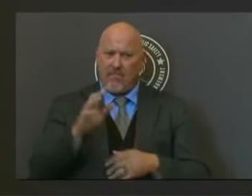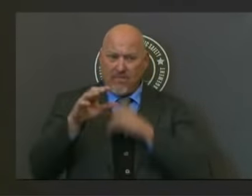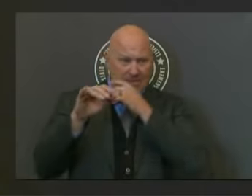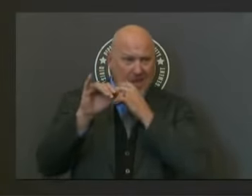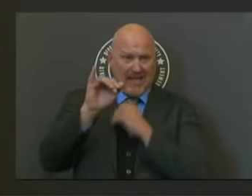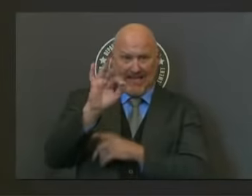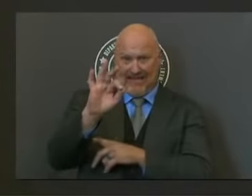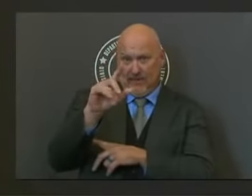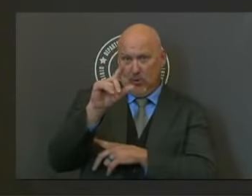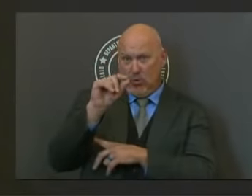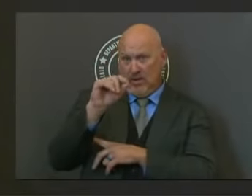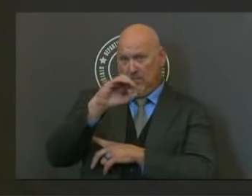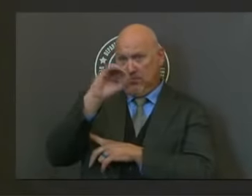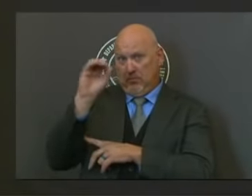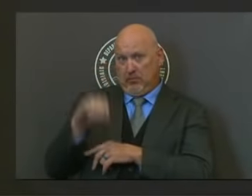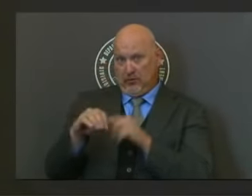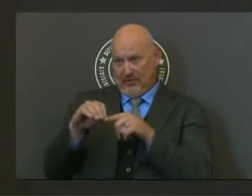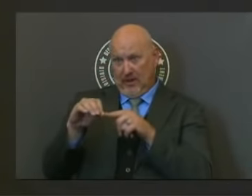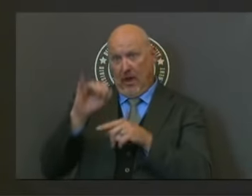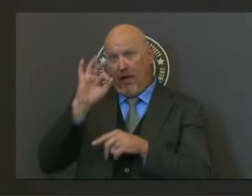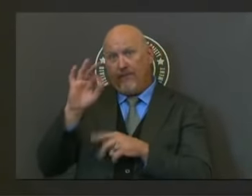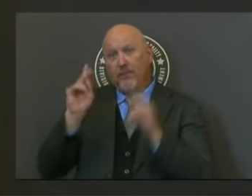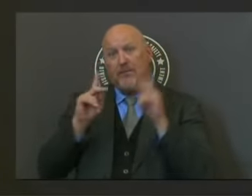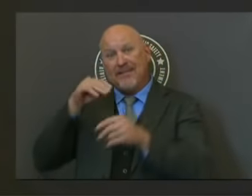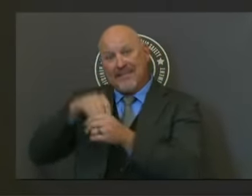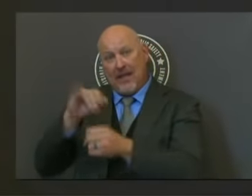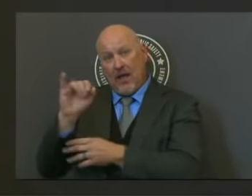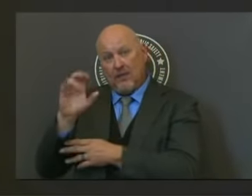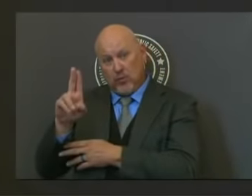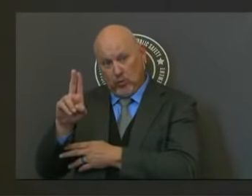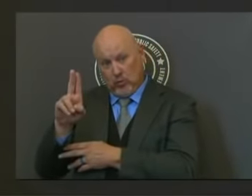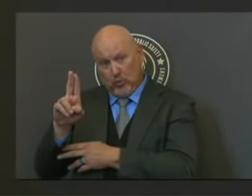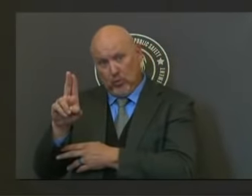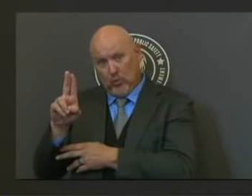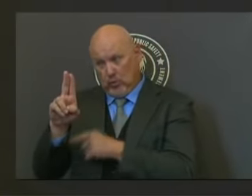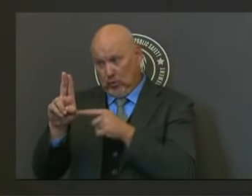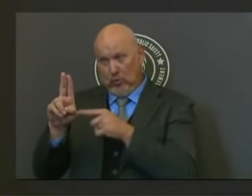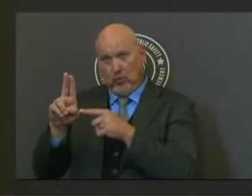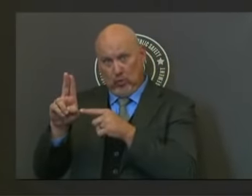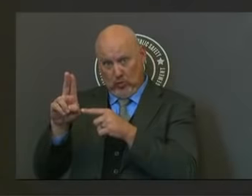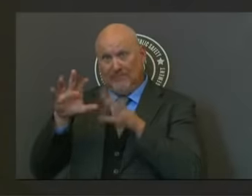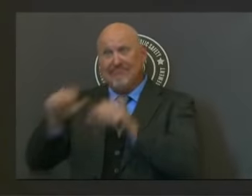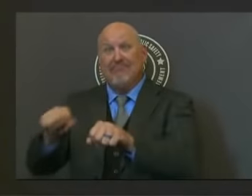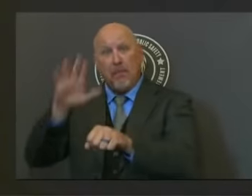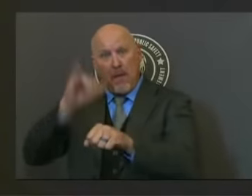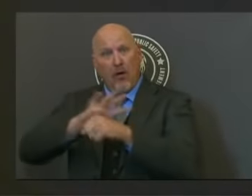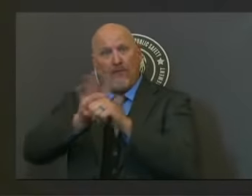elective surgeries and others who are have a need for an ICU